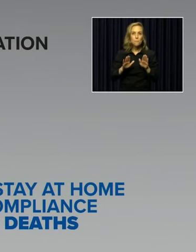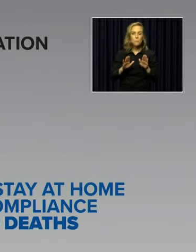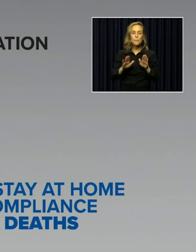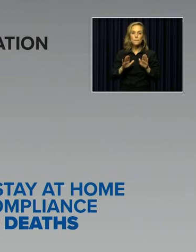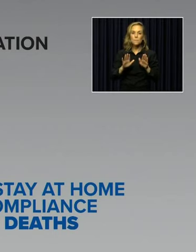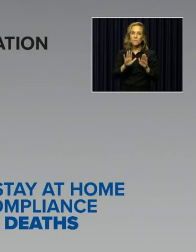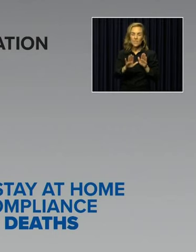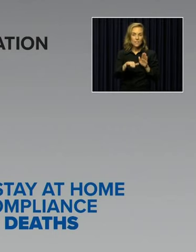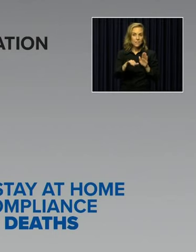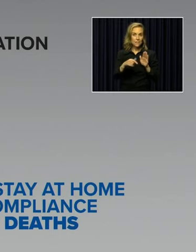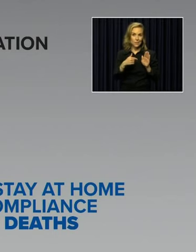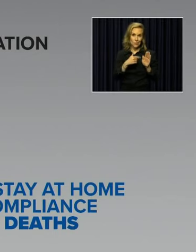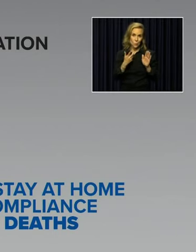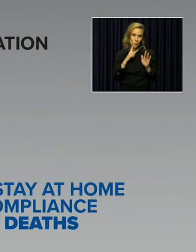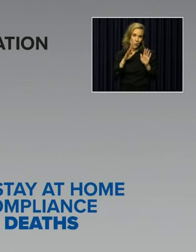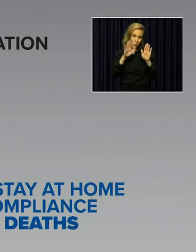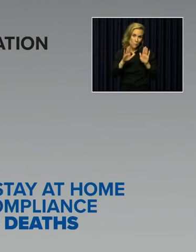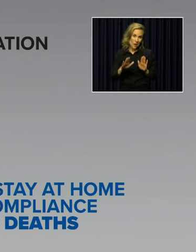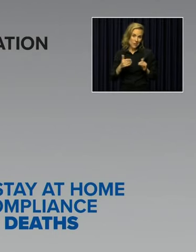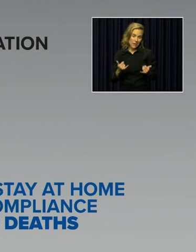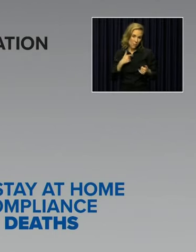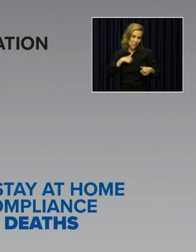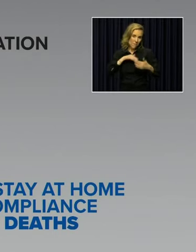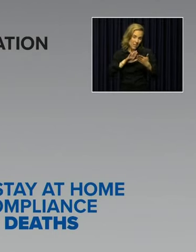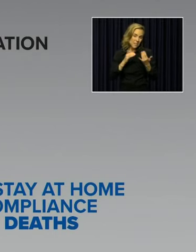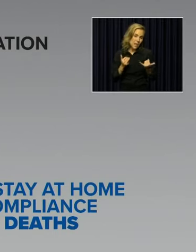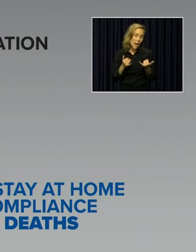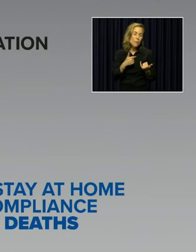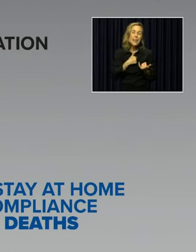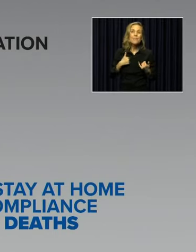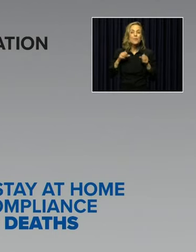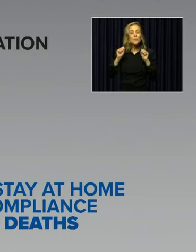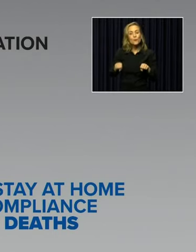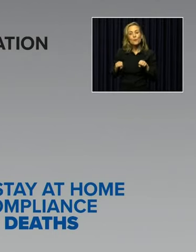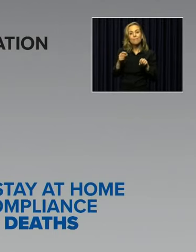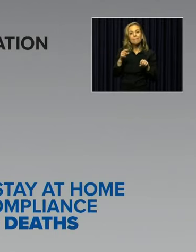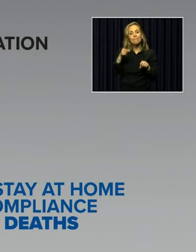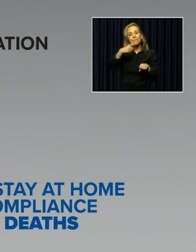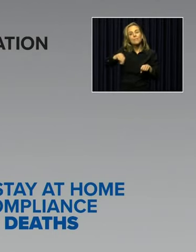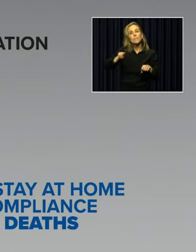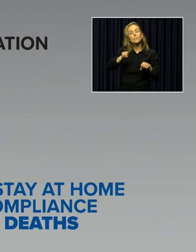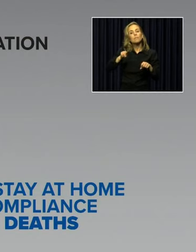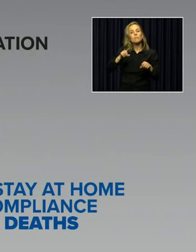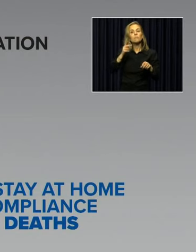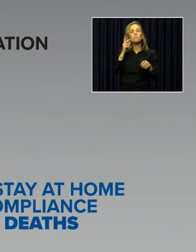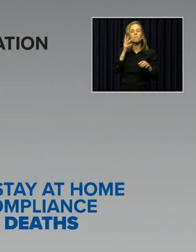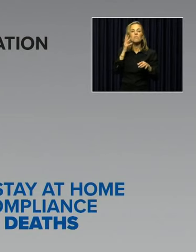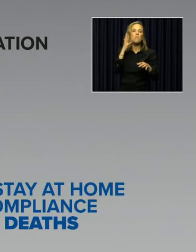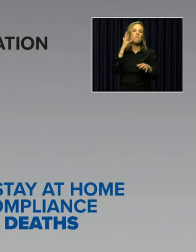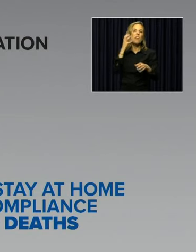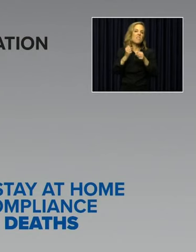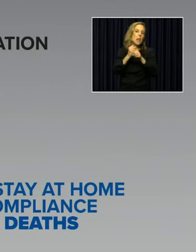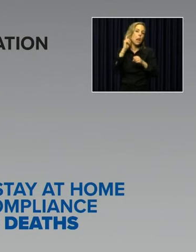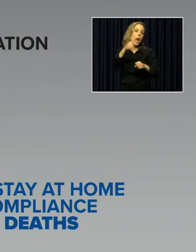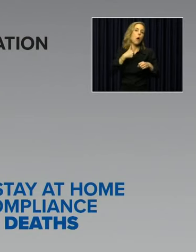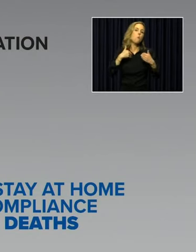MANY KENTUCKIANS AS POSSIBLE IS, NUMBER ONE, OUR SOCIAL DISTANCING. THAT'S ALL THE RESTRICTIONS THAT WE'VE DONE.